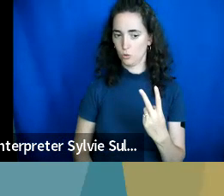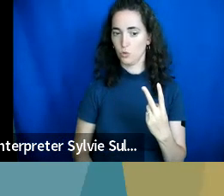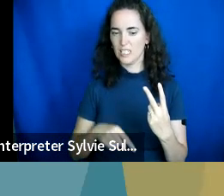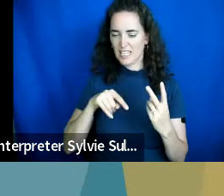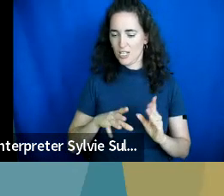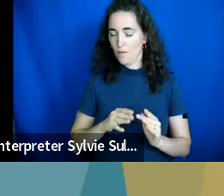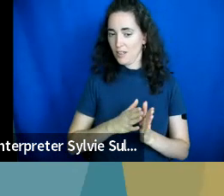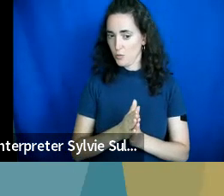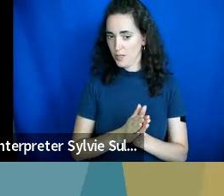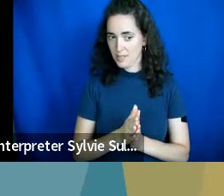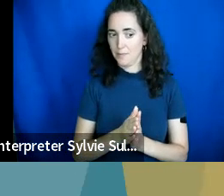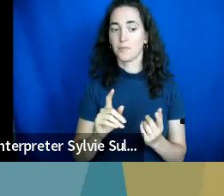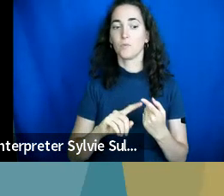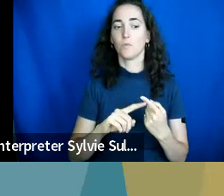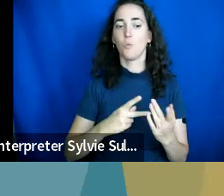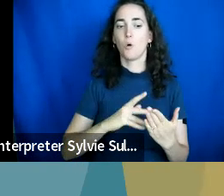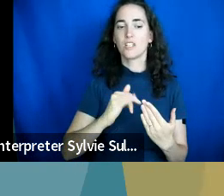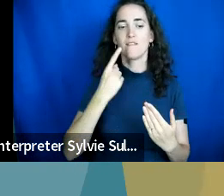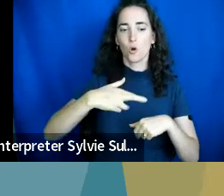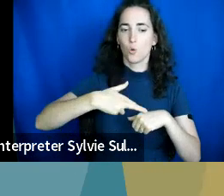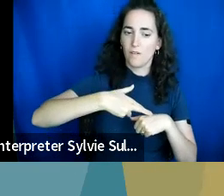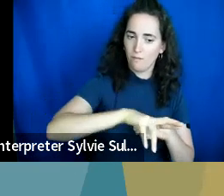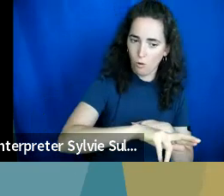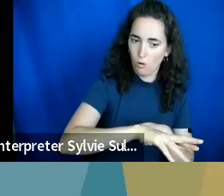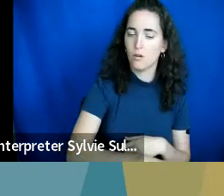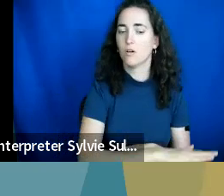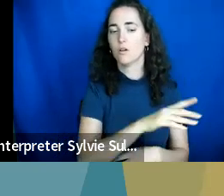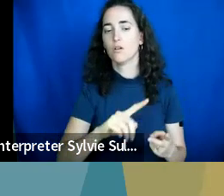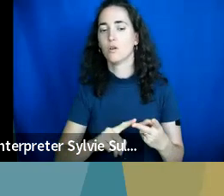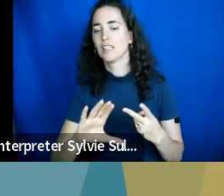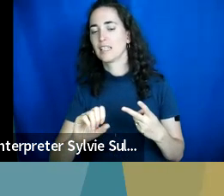One is a referral project and a development of the case.